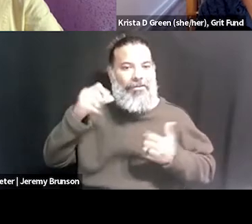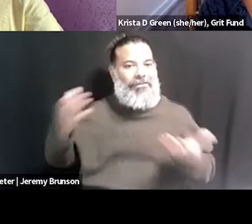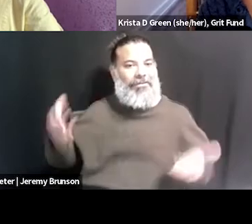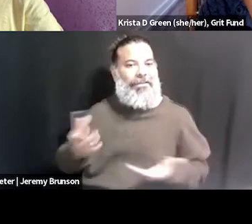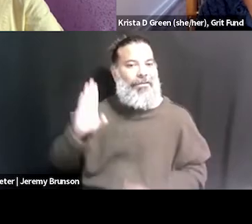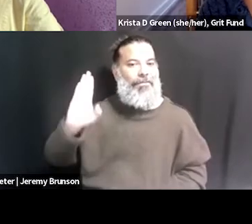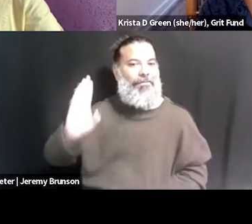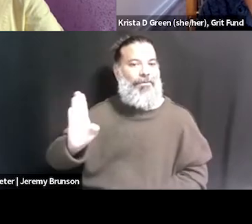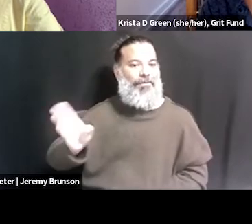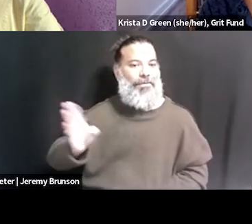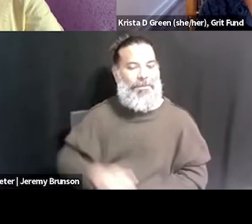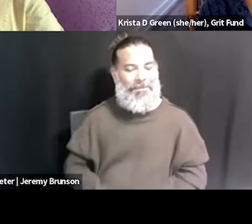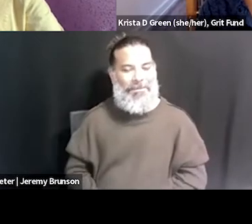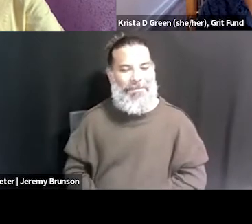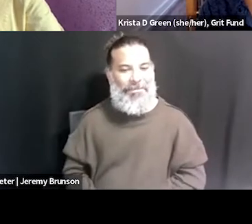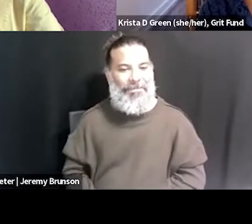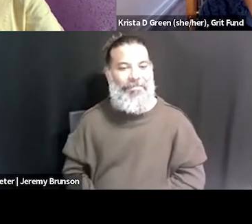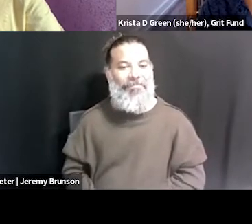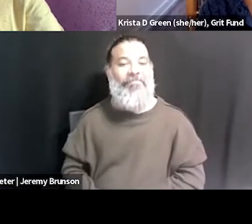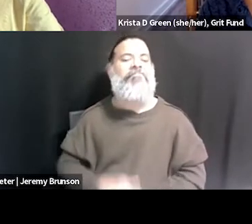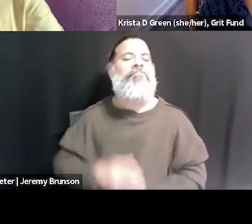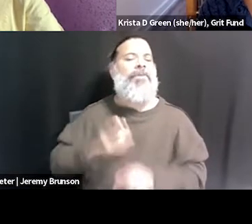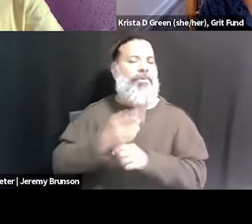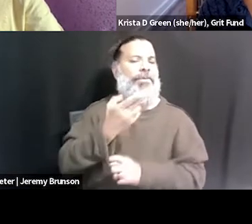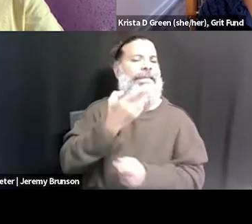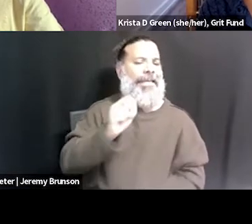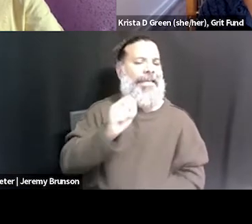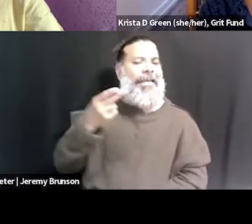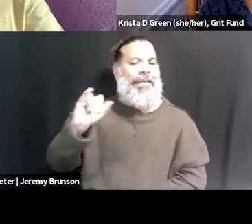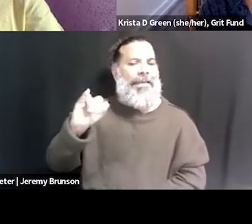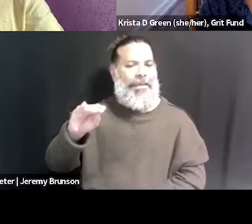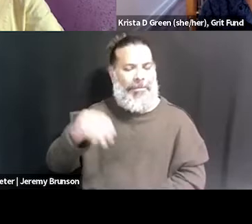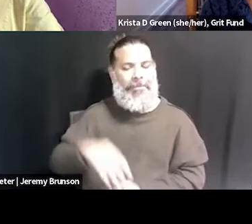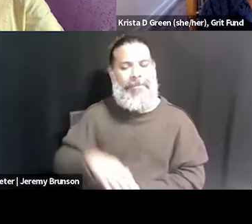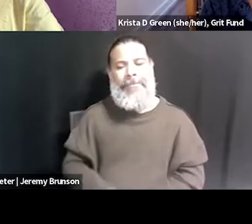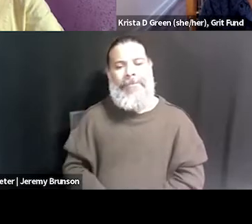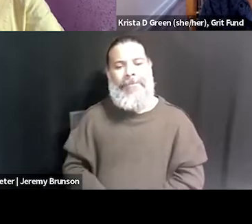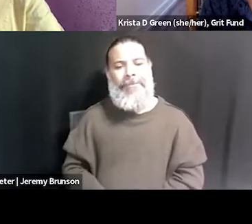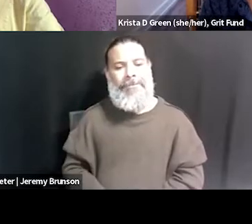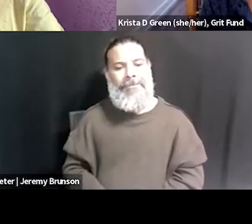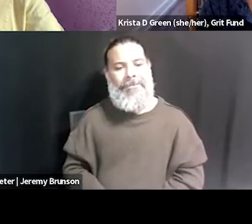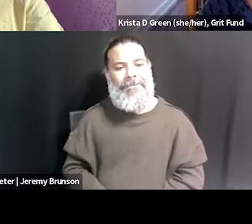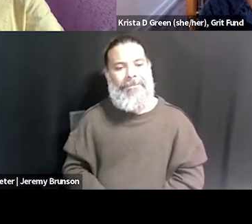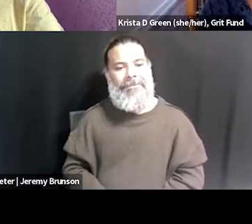I go by he/him pronouns.